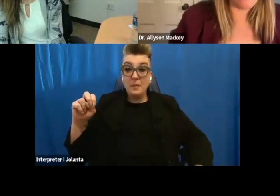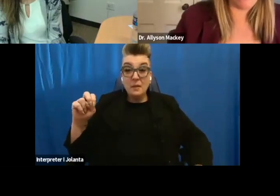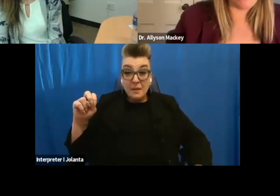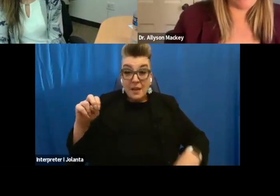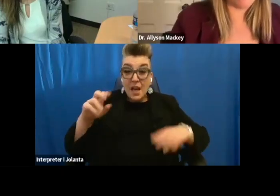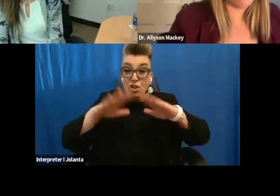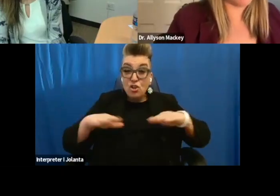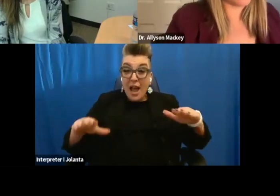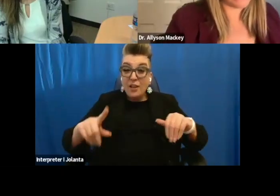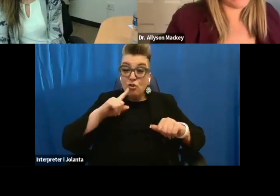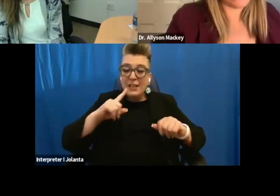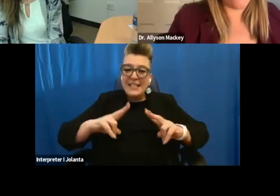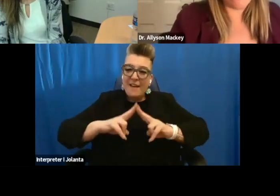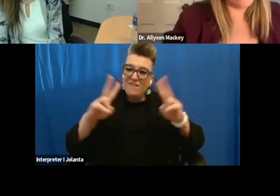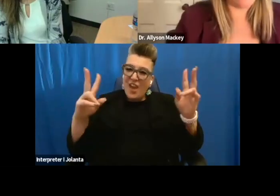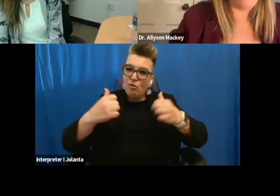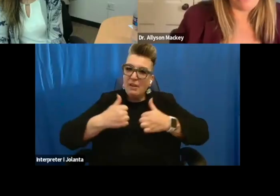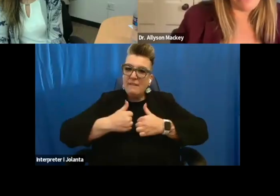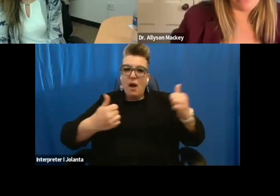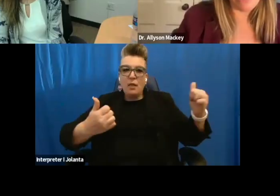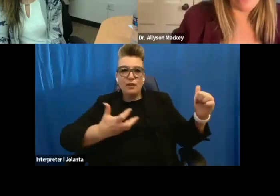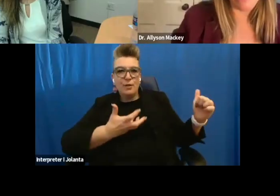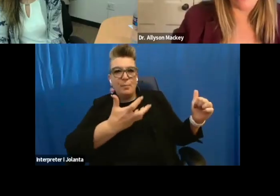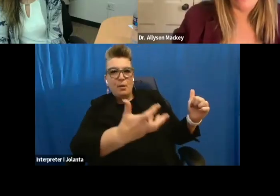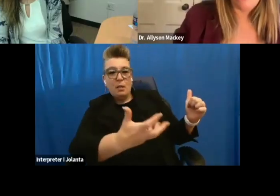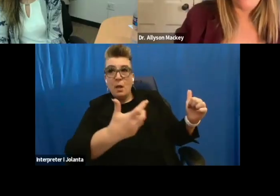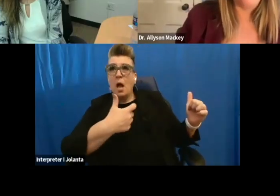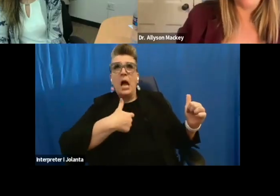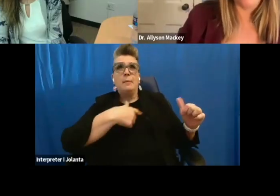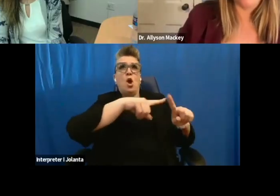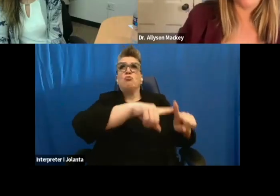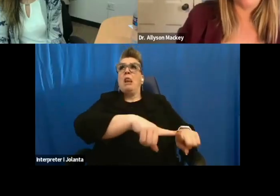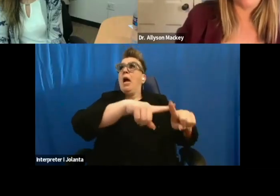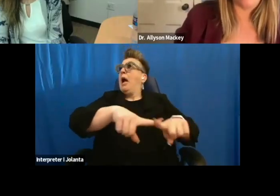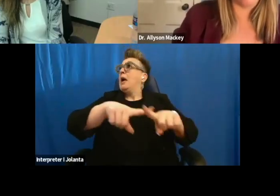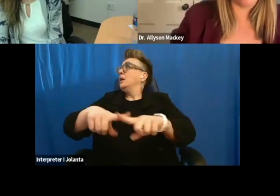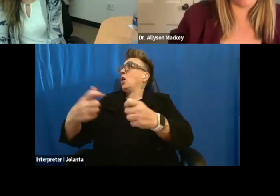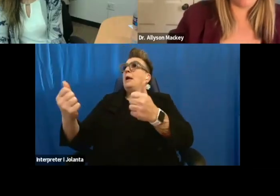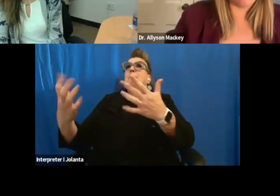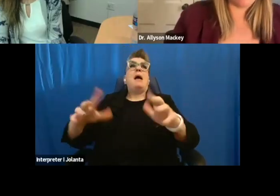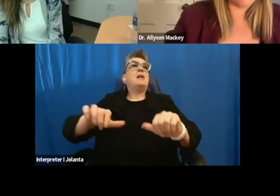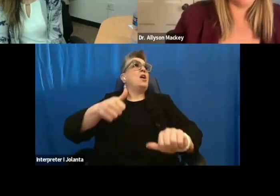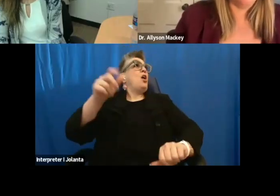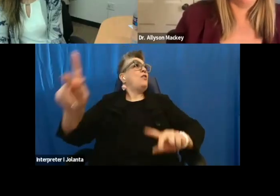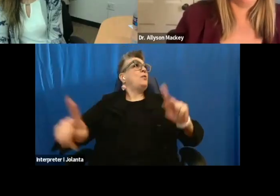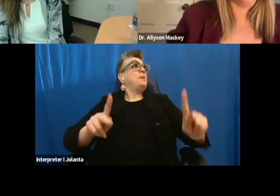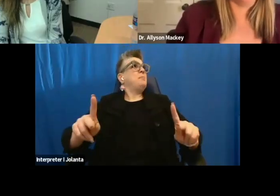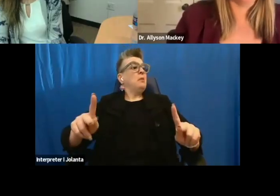a time when you are reliant on many other people and so it makes sense to me that evolutionarily